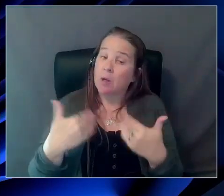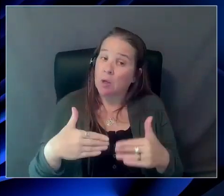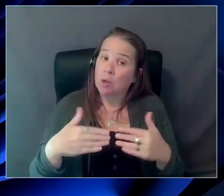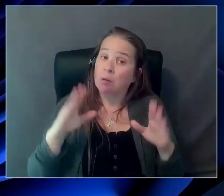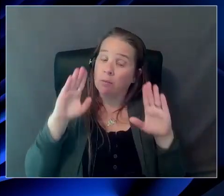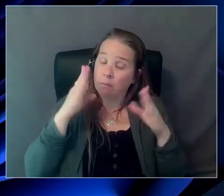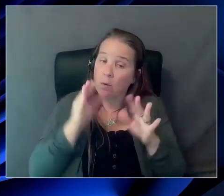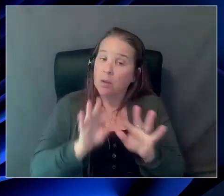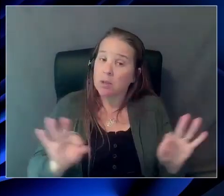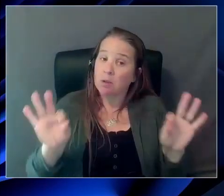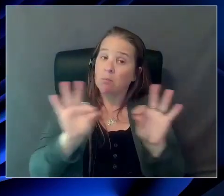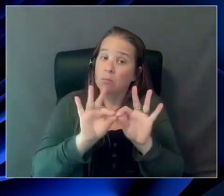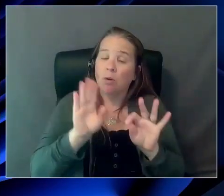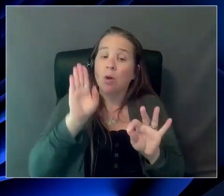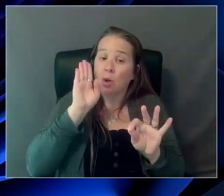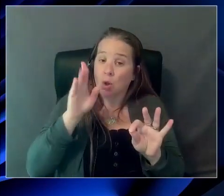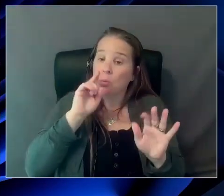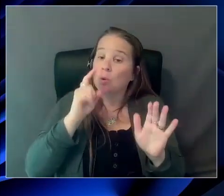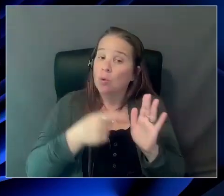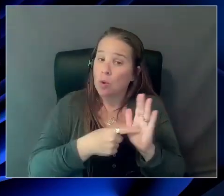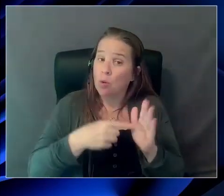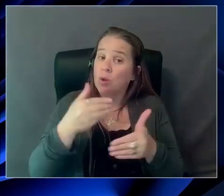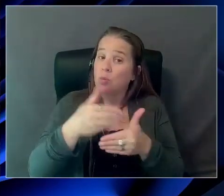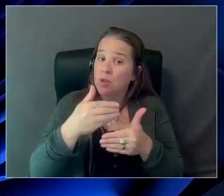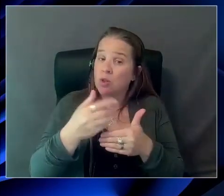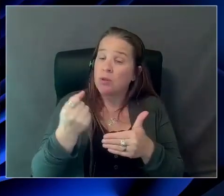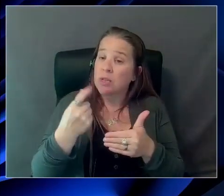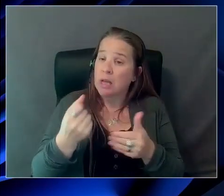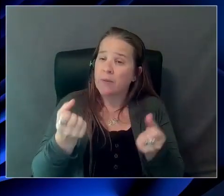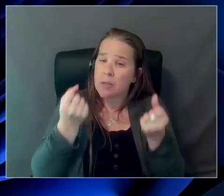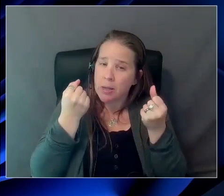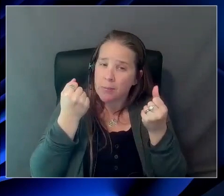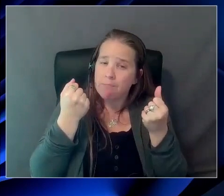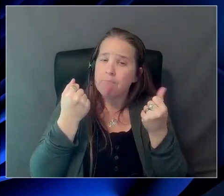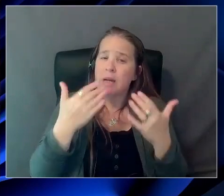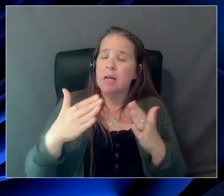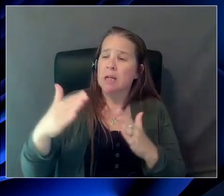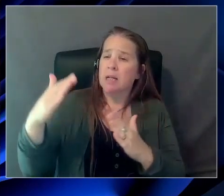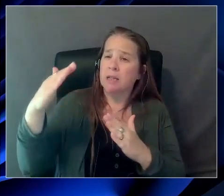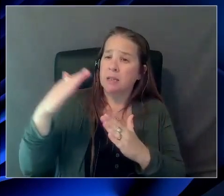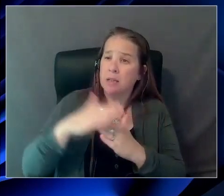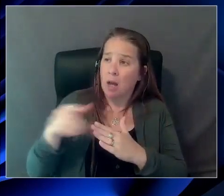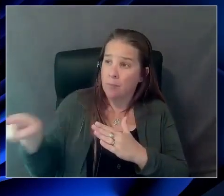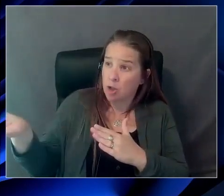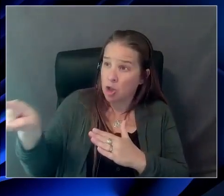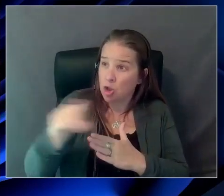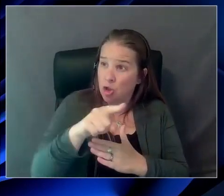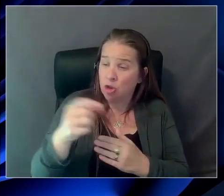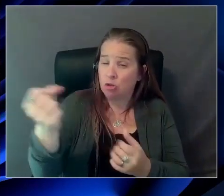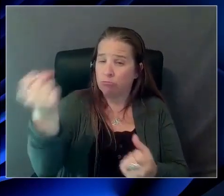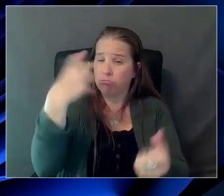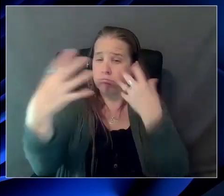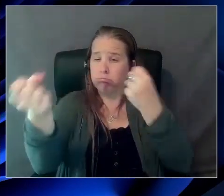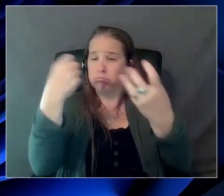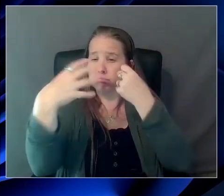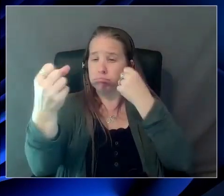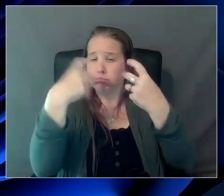and you're going to notice in Windows 11. Many of the top things that you have requested actually appearing